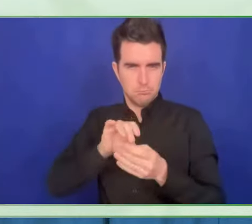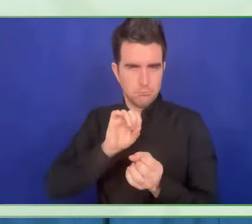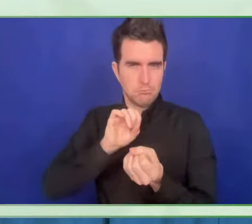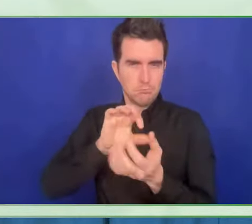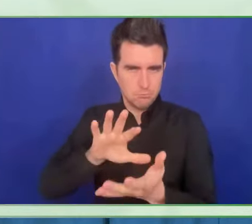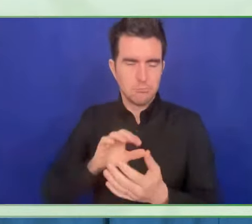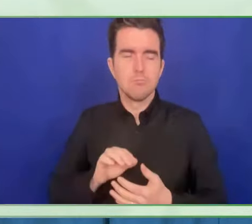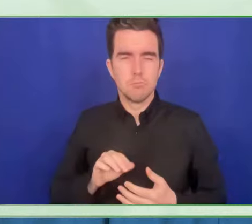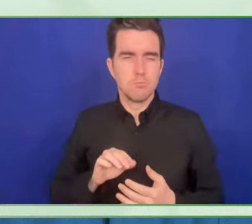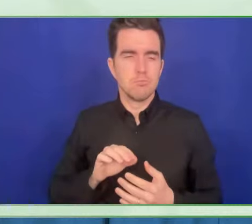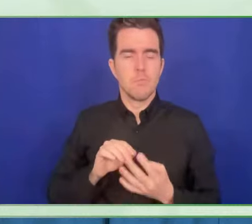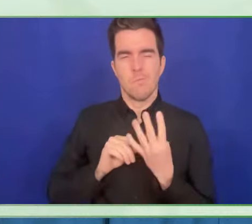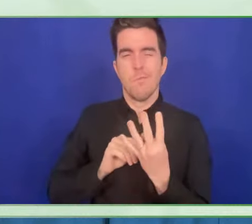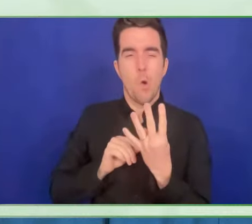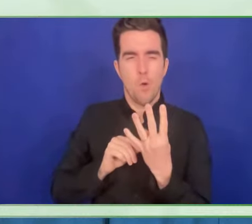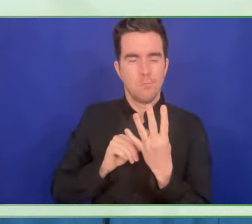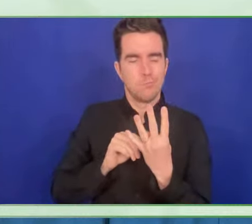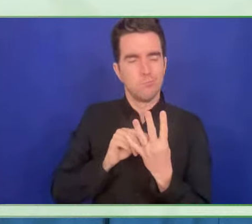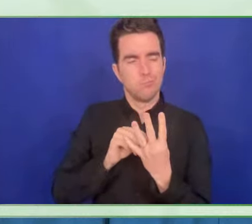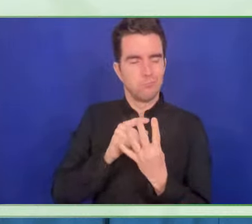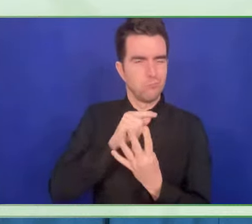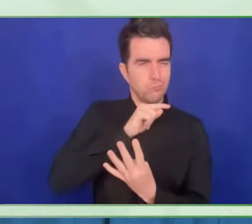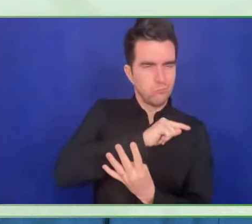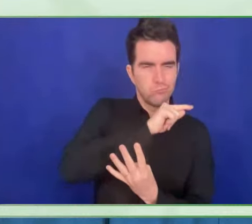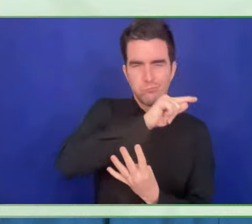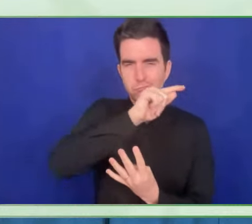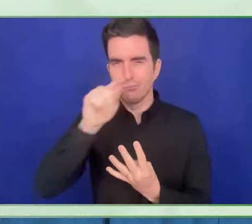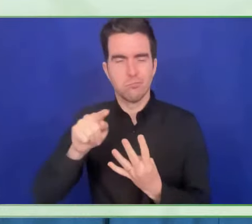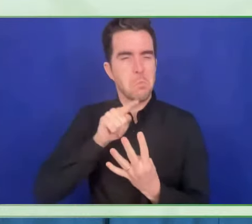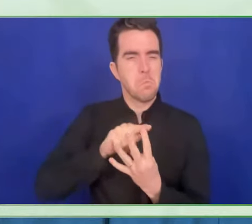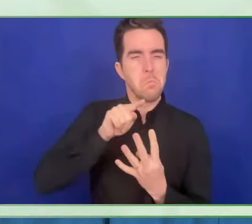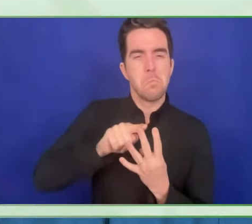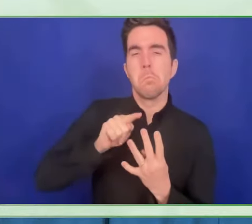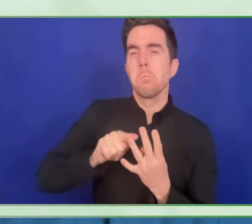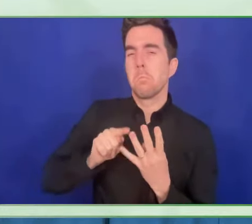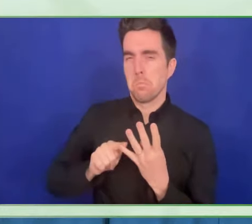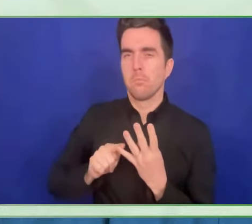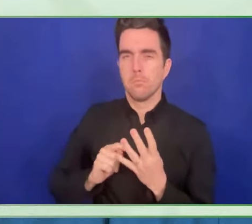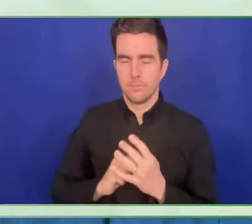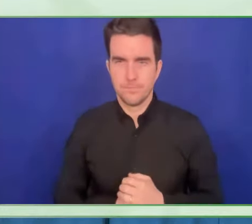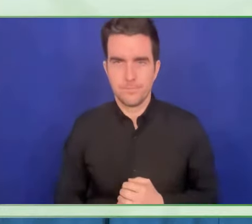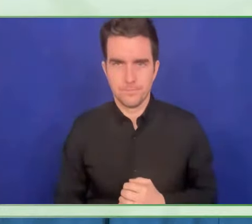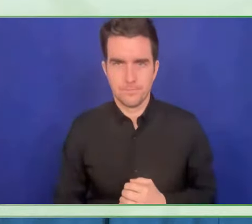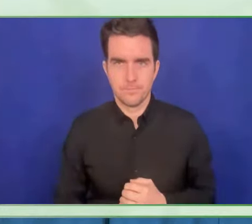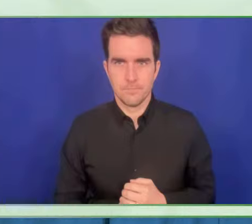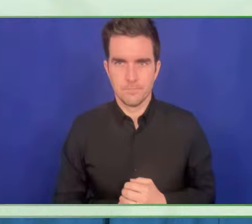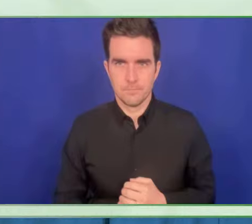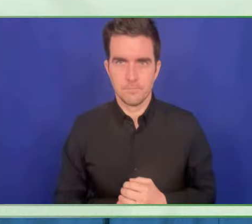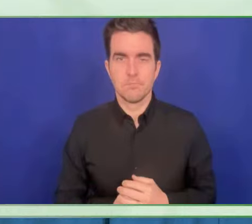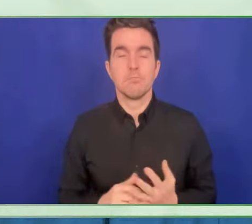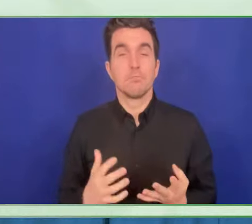The focus on accessibility in this period in these coming years is an implementation.